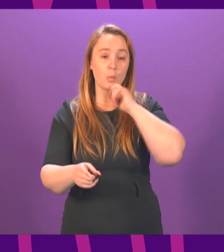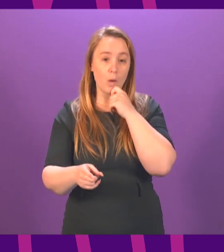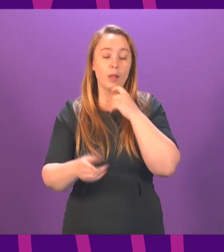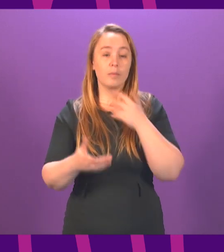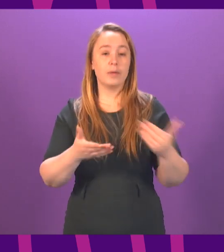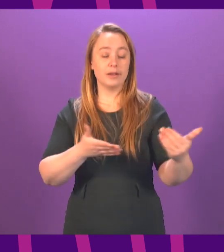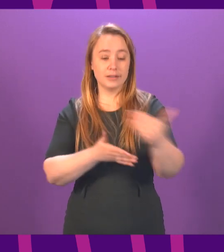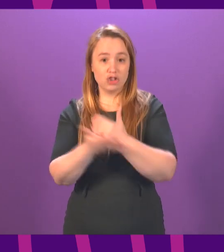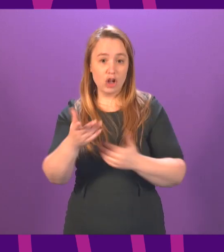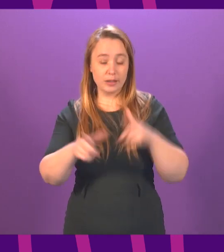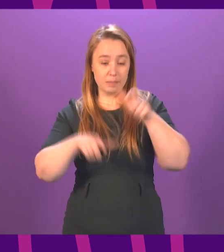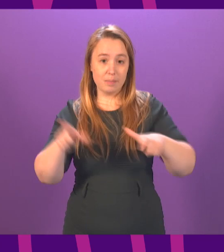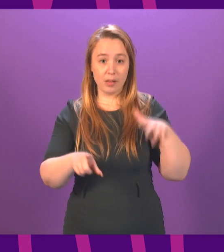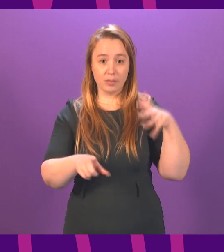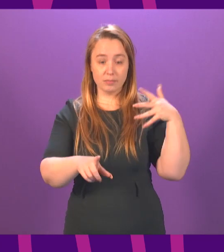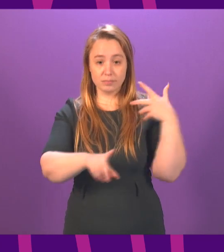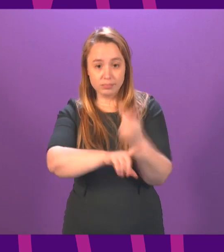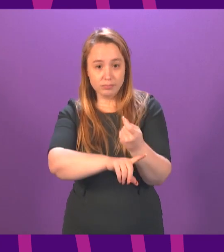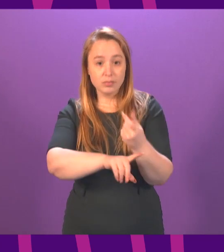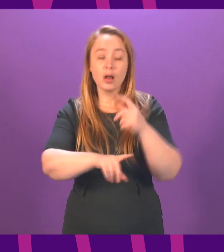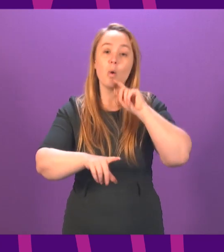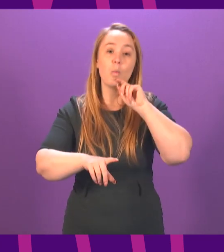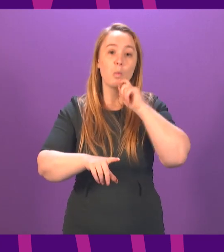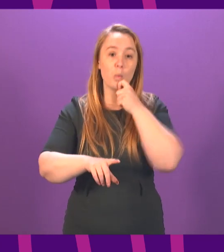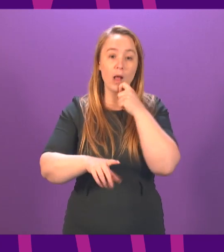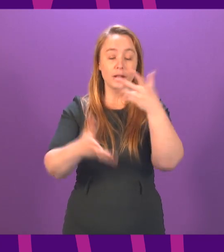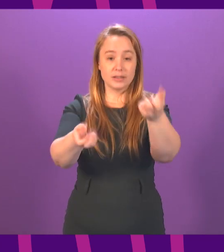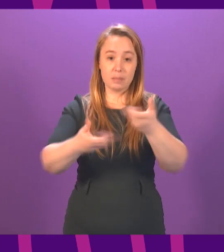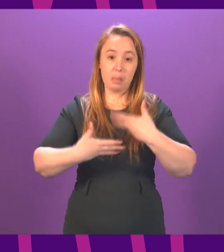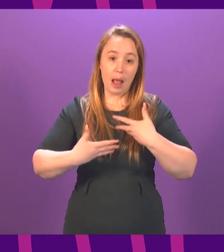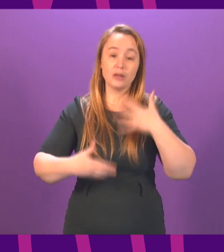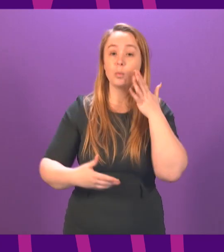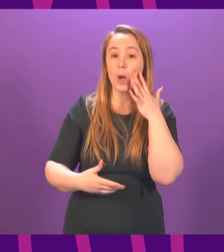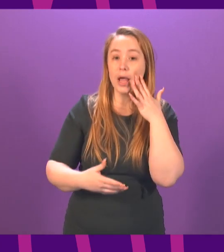will have the supplies to vaccinate everybody in those categories by the middle of February.